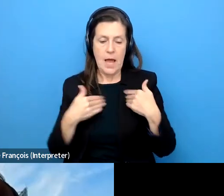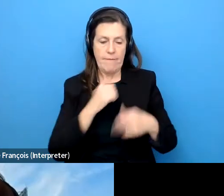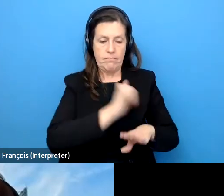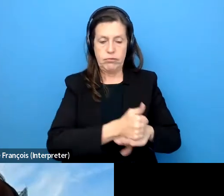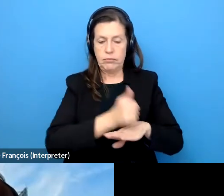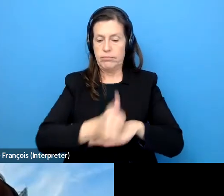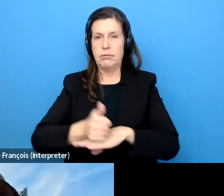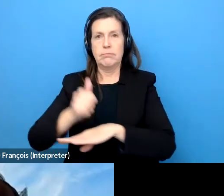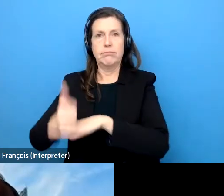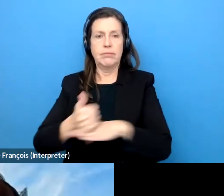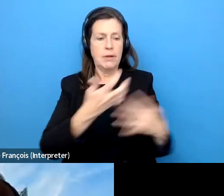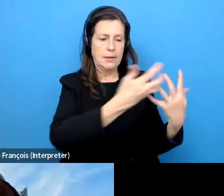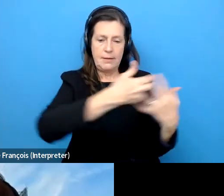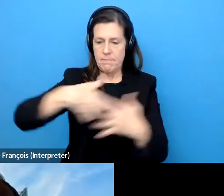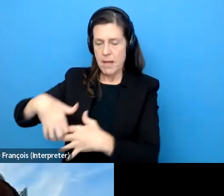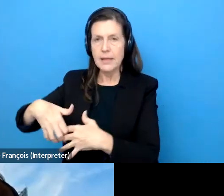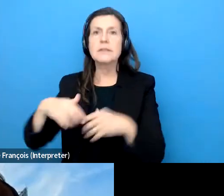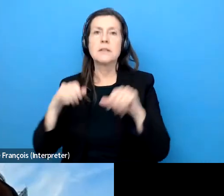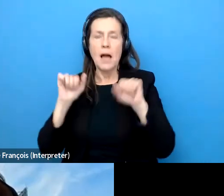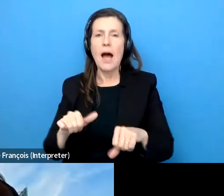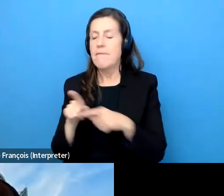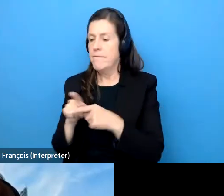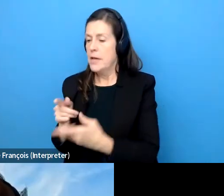in this multidisciplinary way involving several authorities.